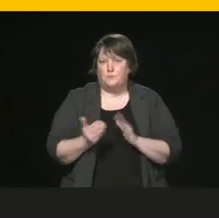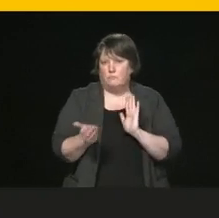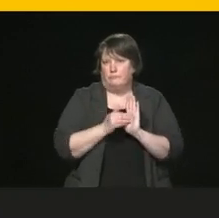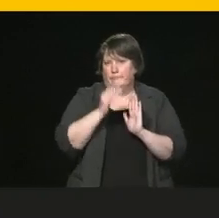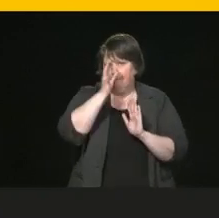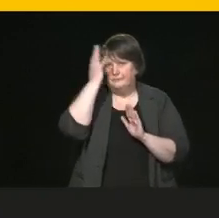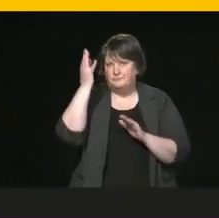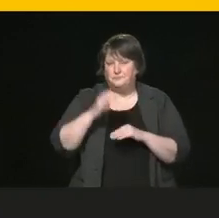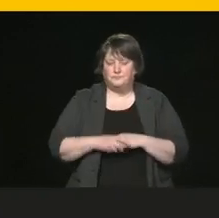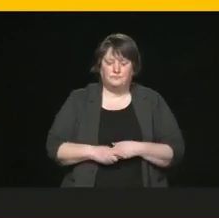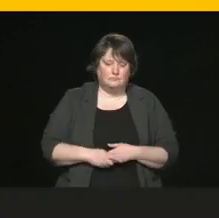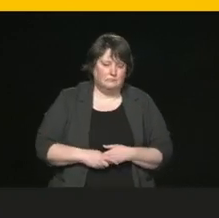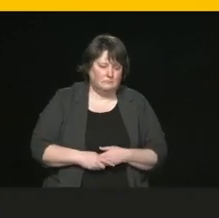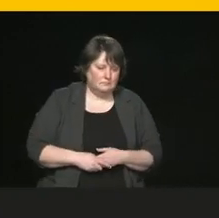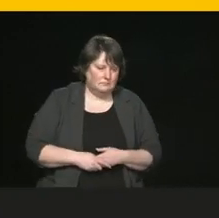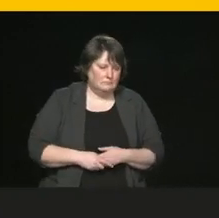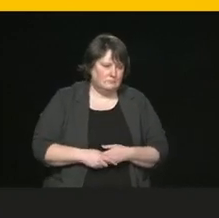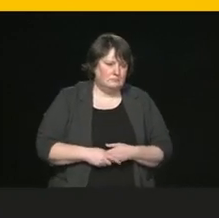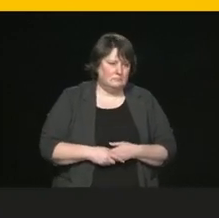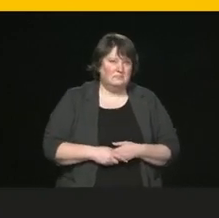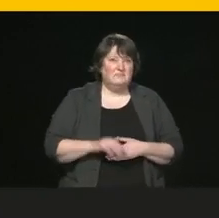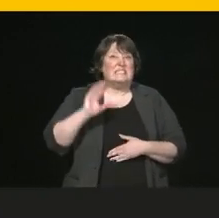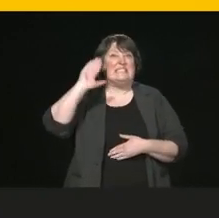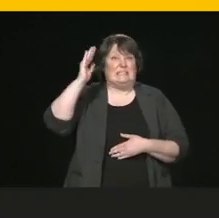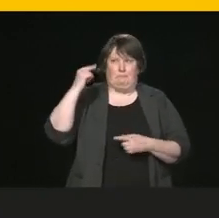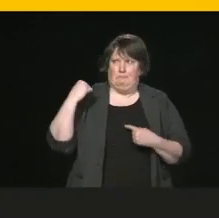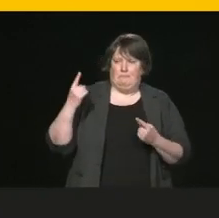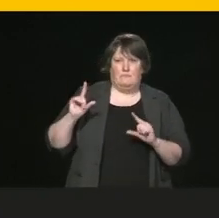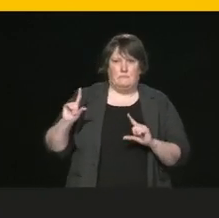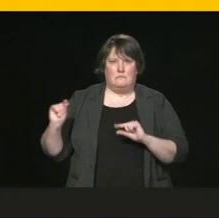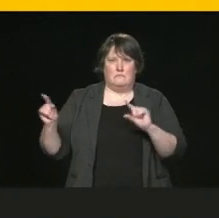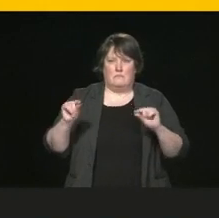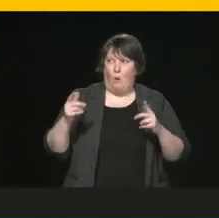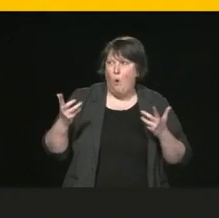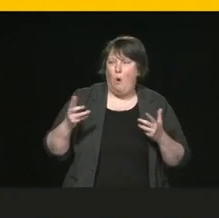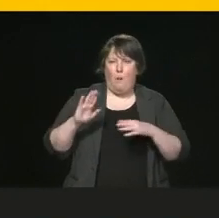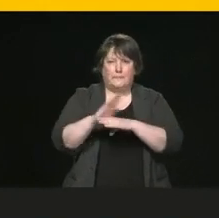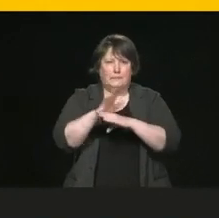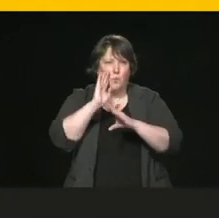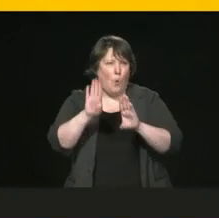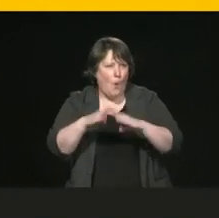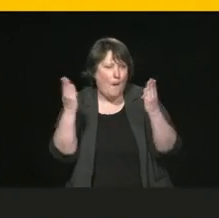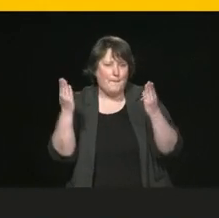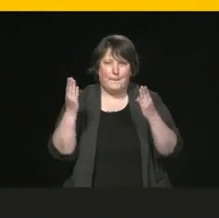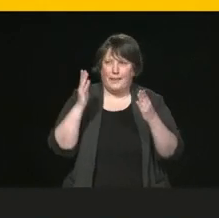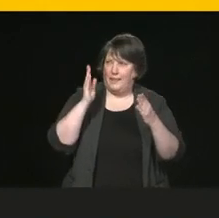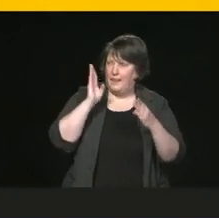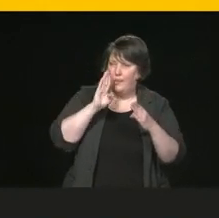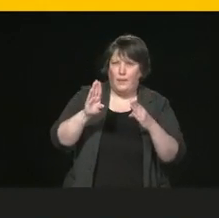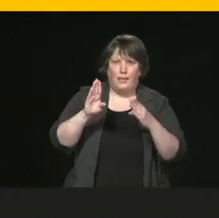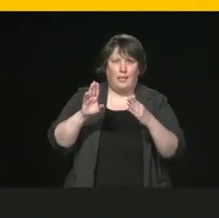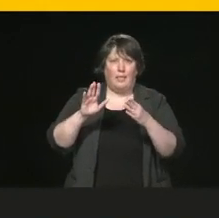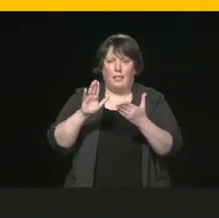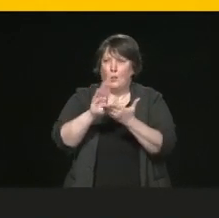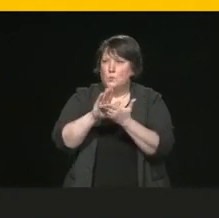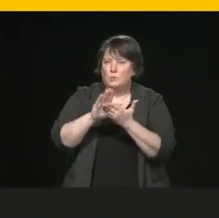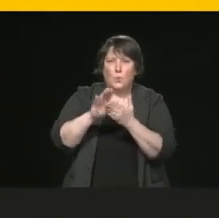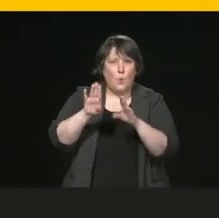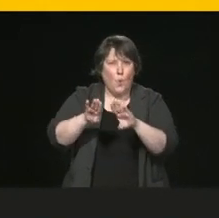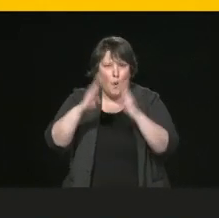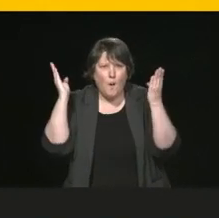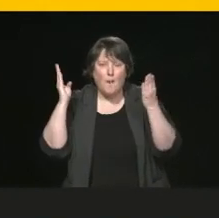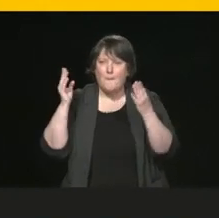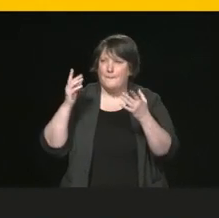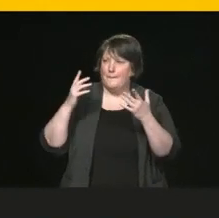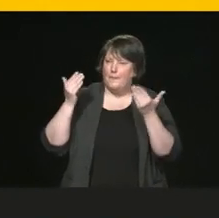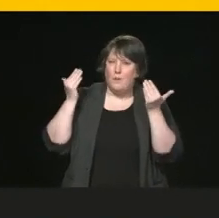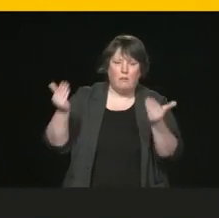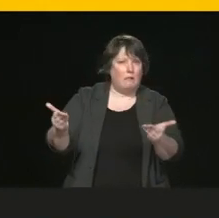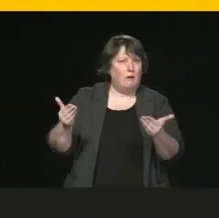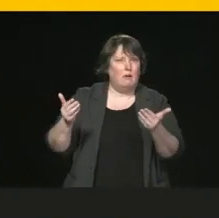[SPEAKING FRENCH].